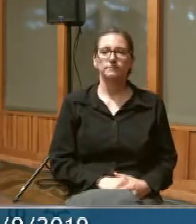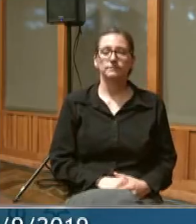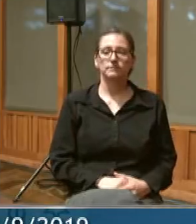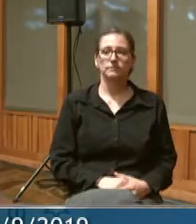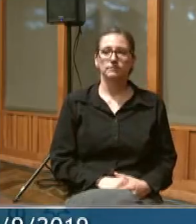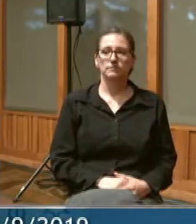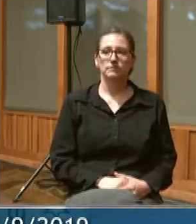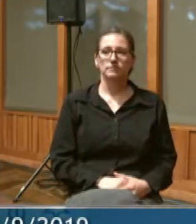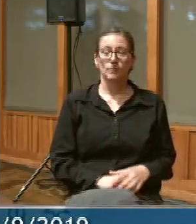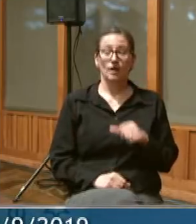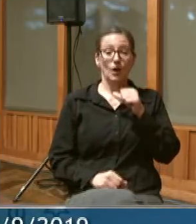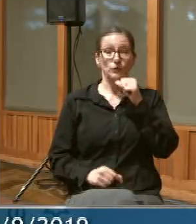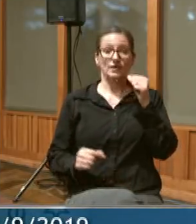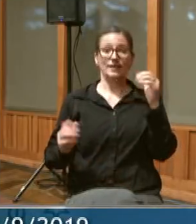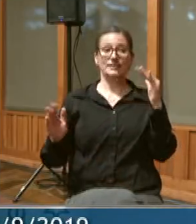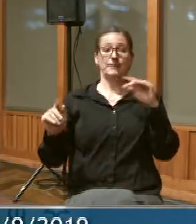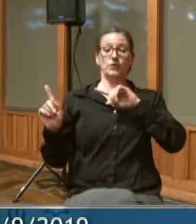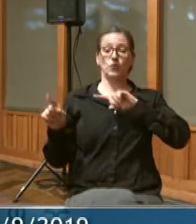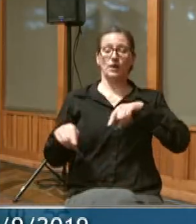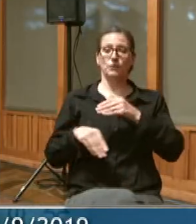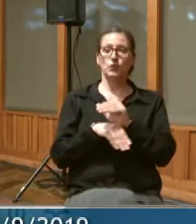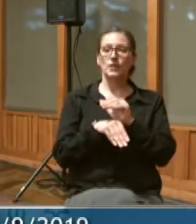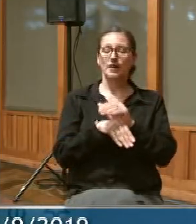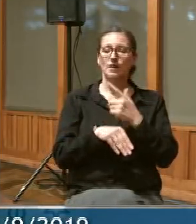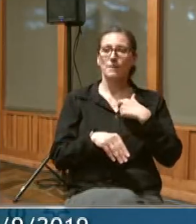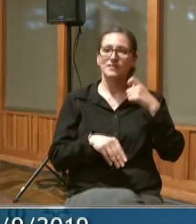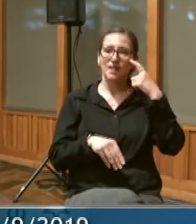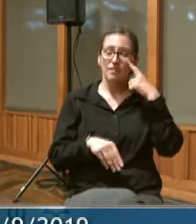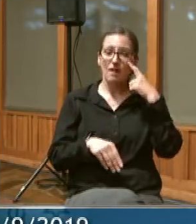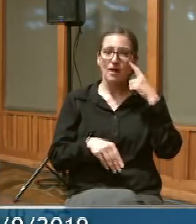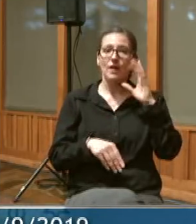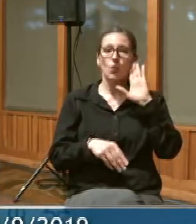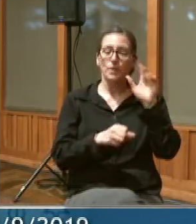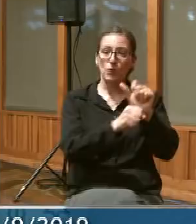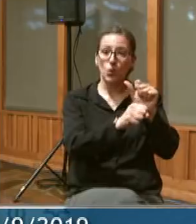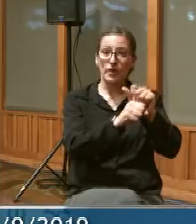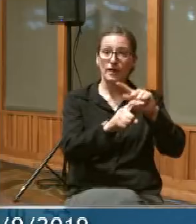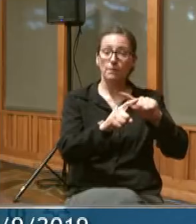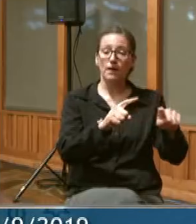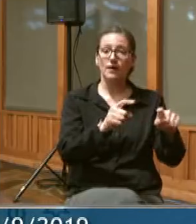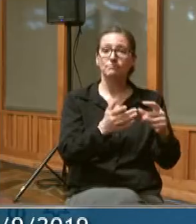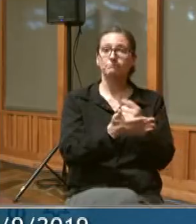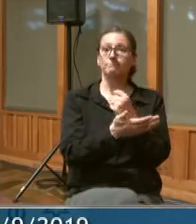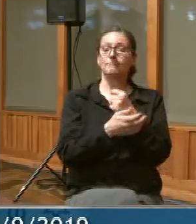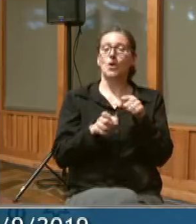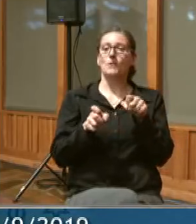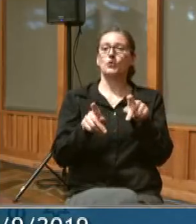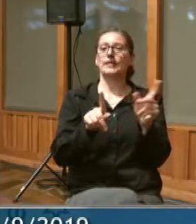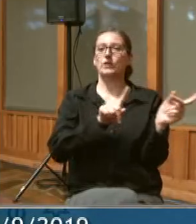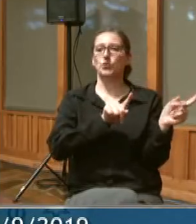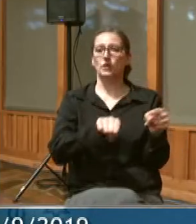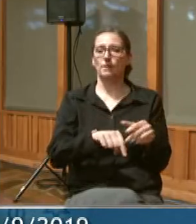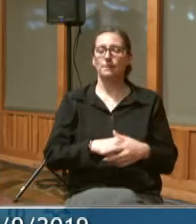I'M LAUREL. I'M FROM NORTHEAST PORTLAND.